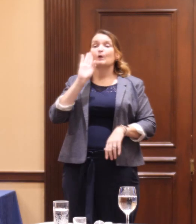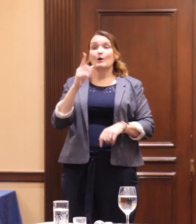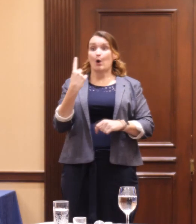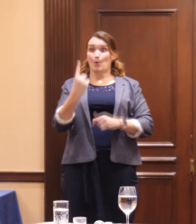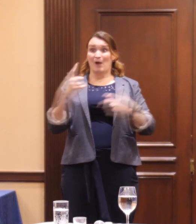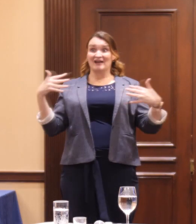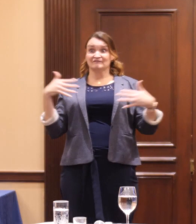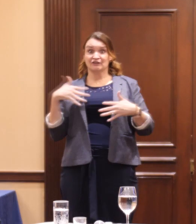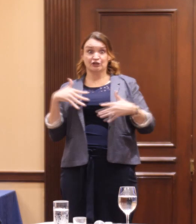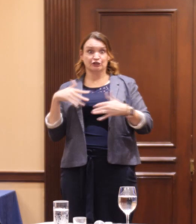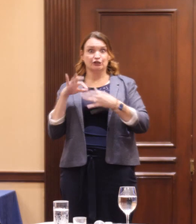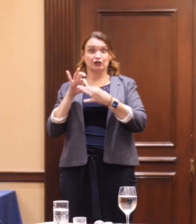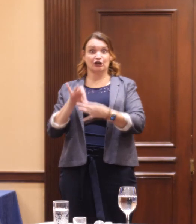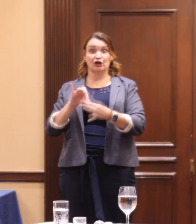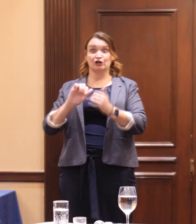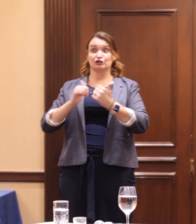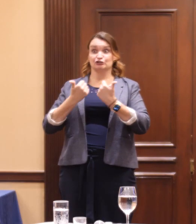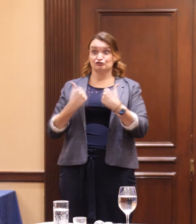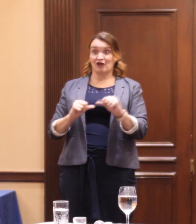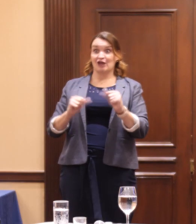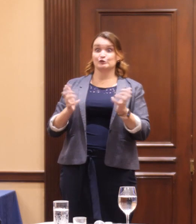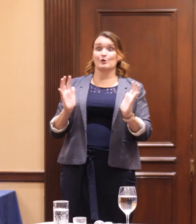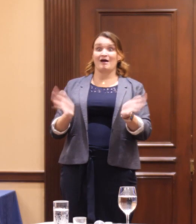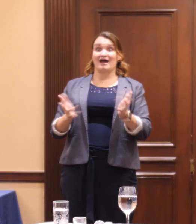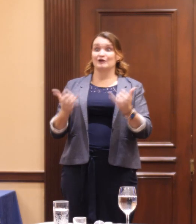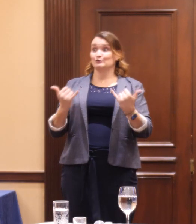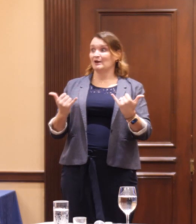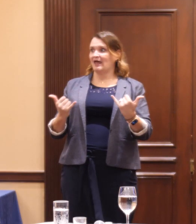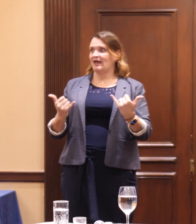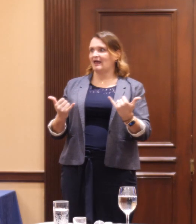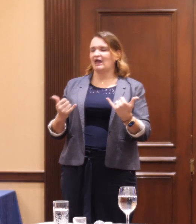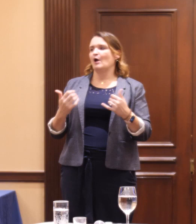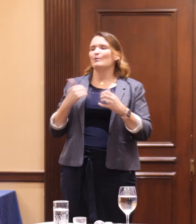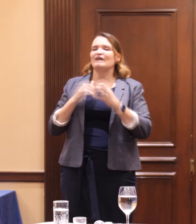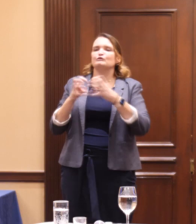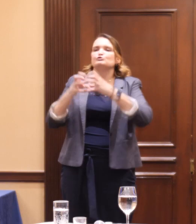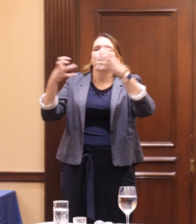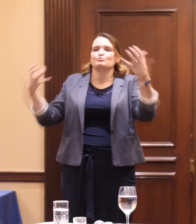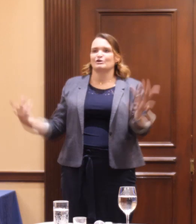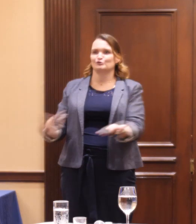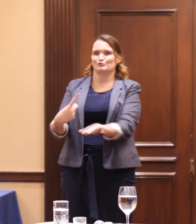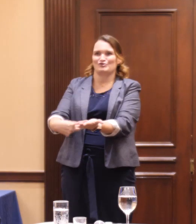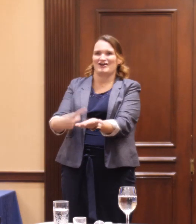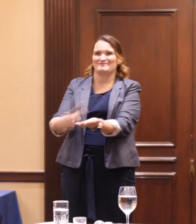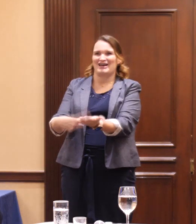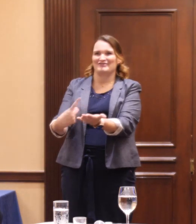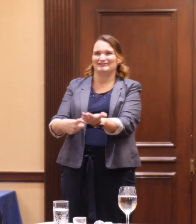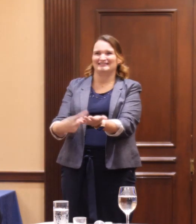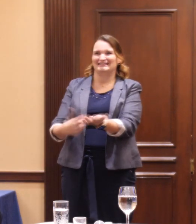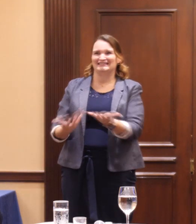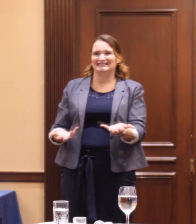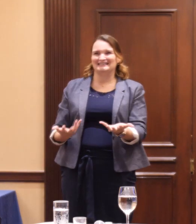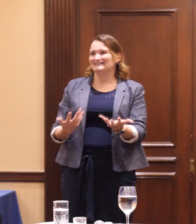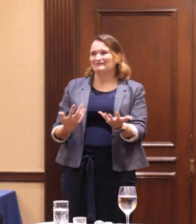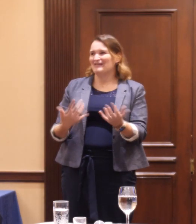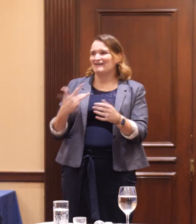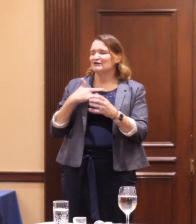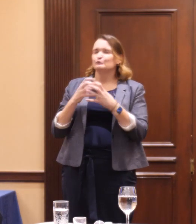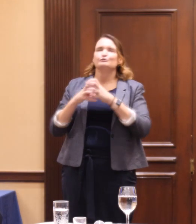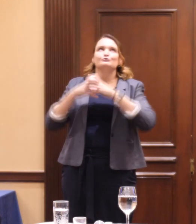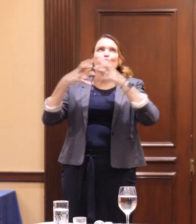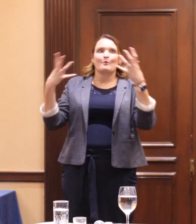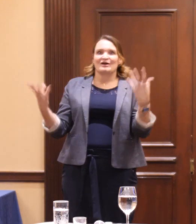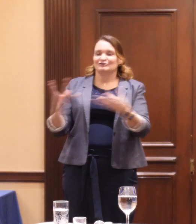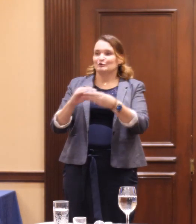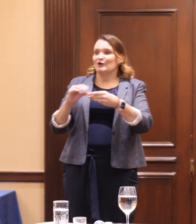trying to do this today is that there's too much to talk about and um I I feel like it's if